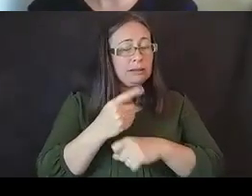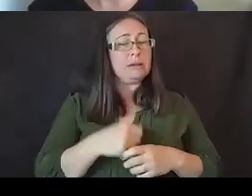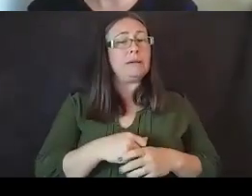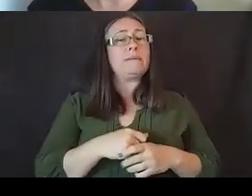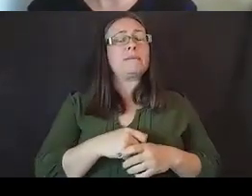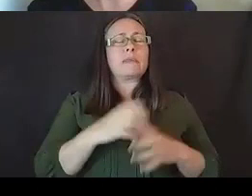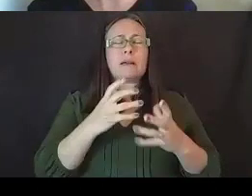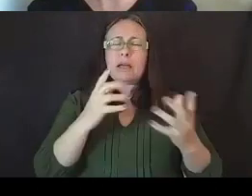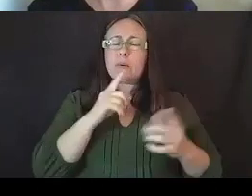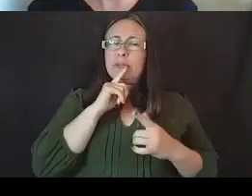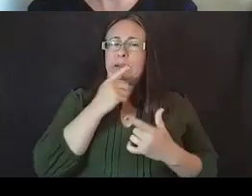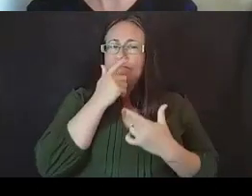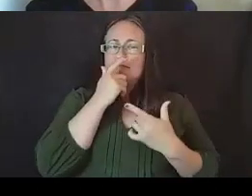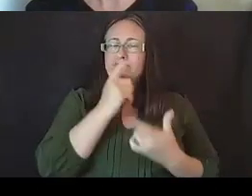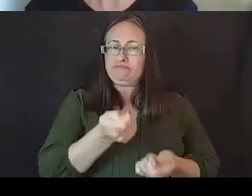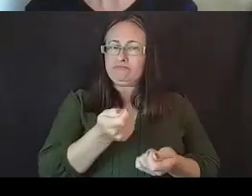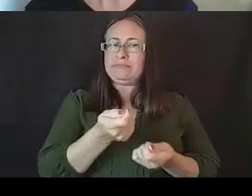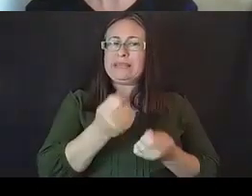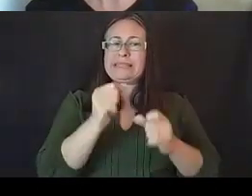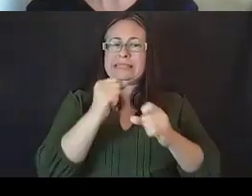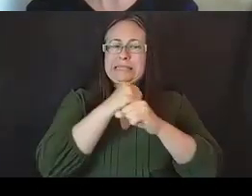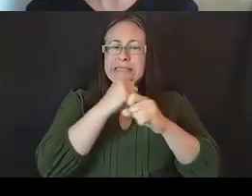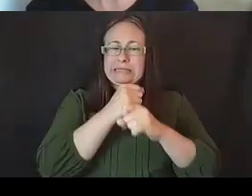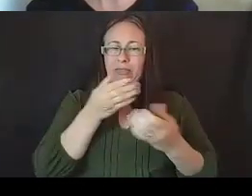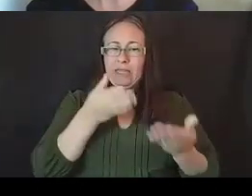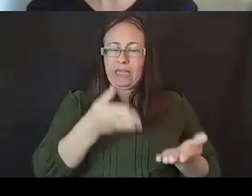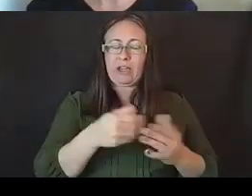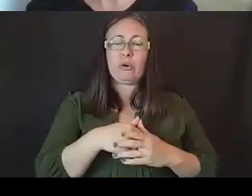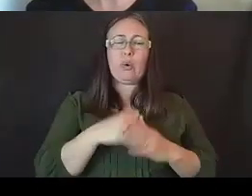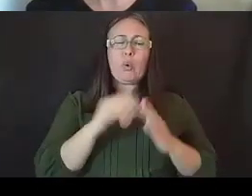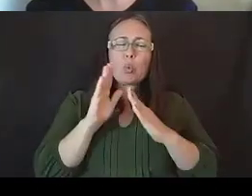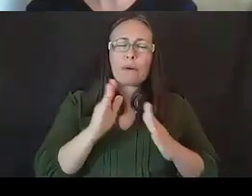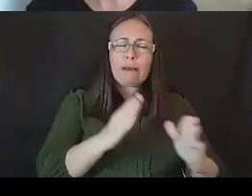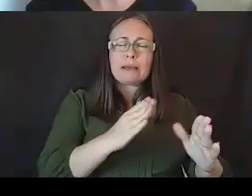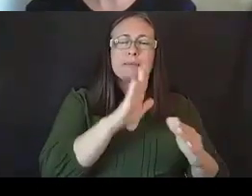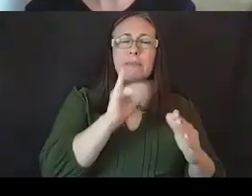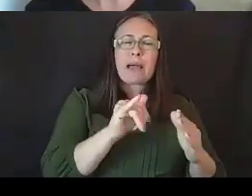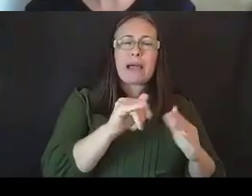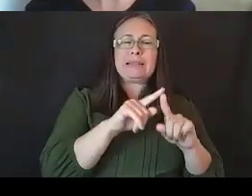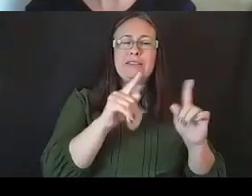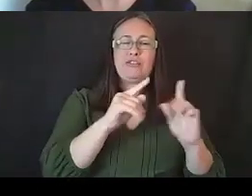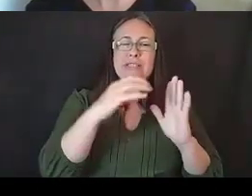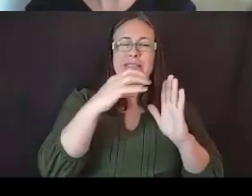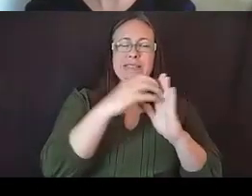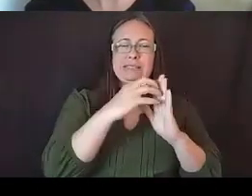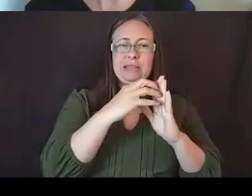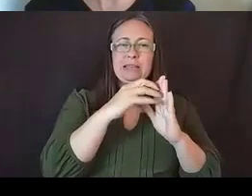and useful statistics there. It's organized by different sections, so if you're interested in a success rates topic